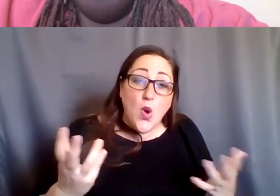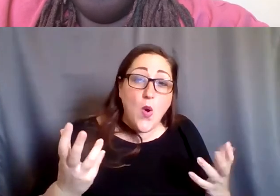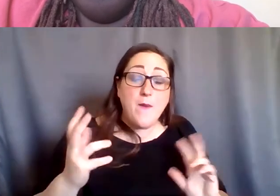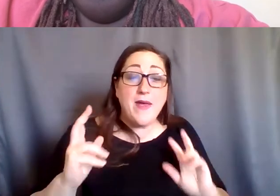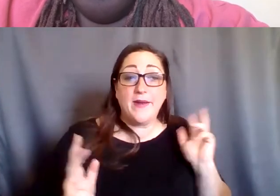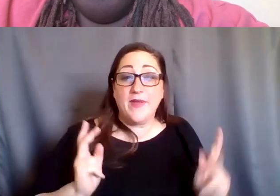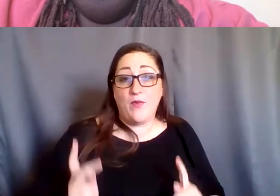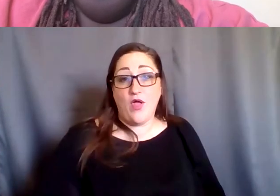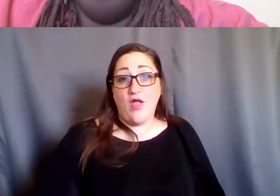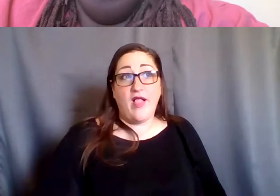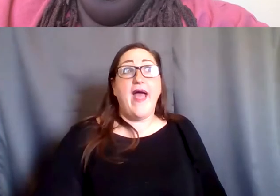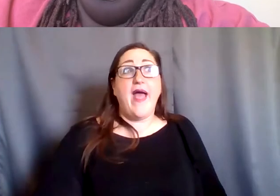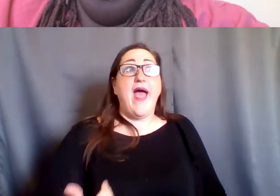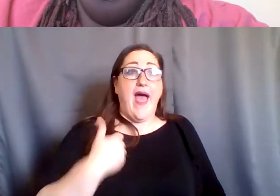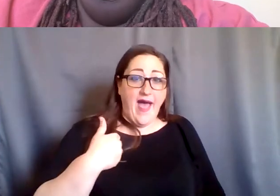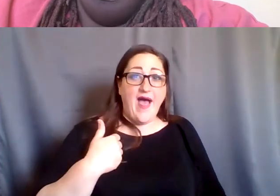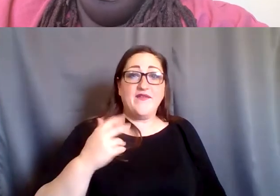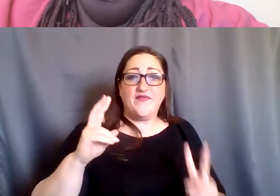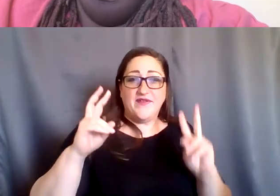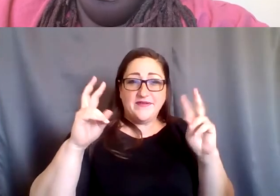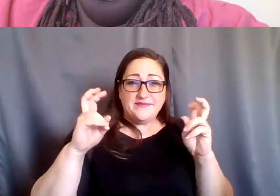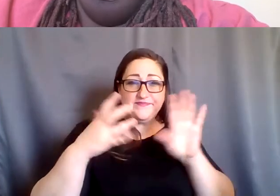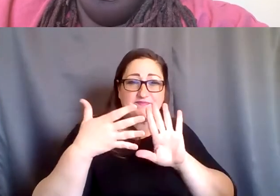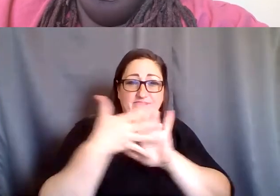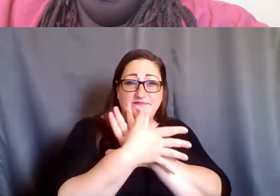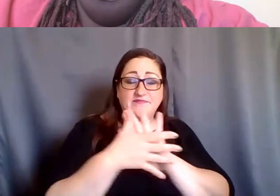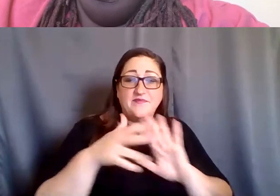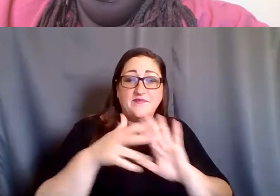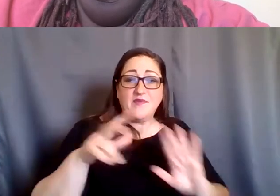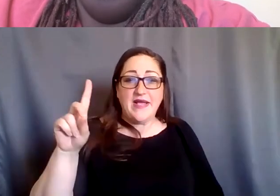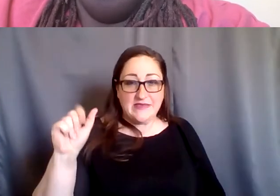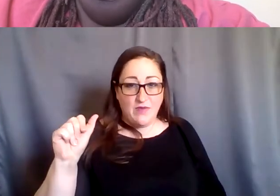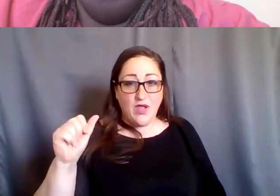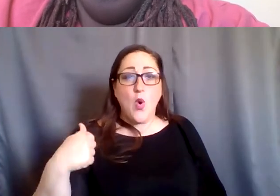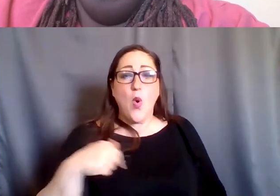But also, why do we have to sell you on this to make it a thing?